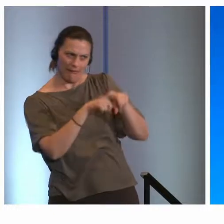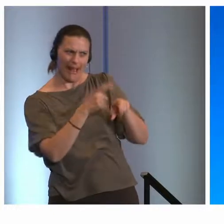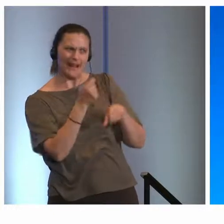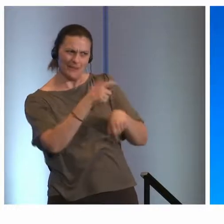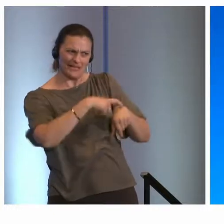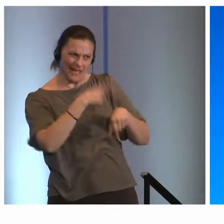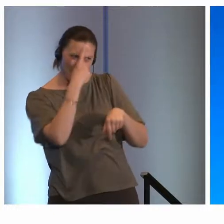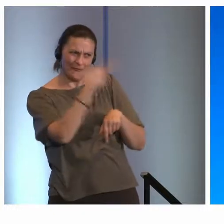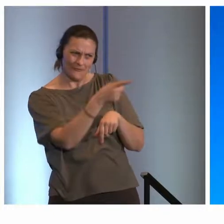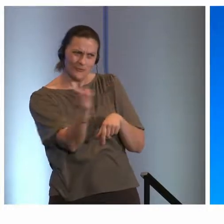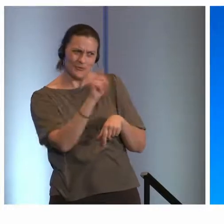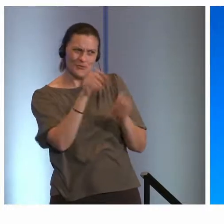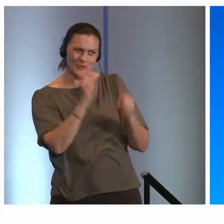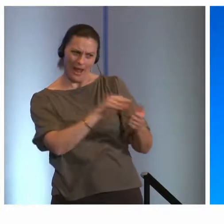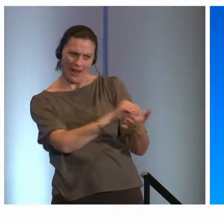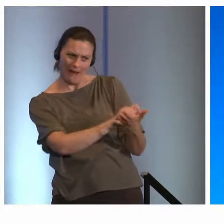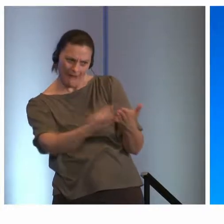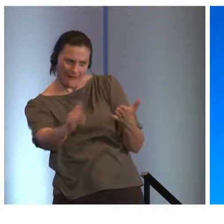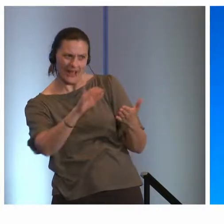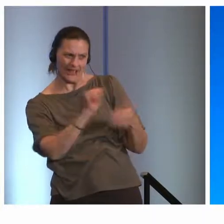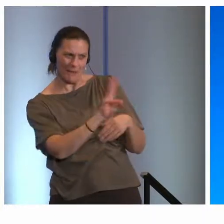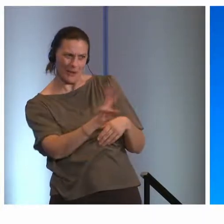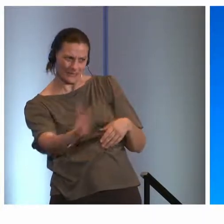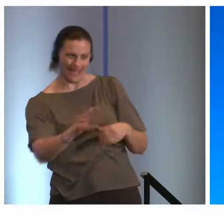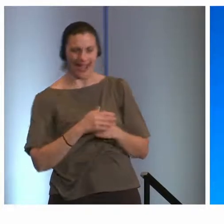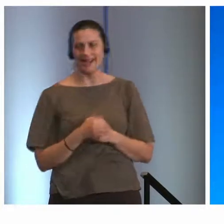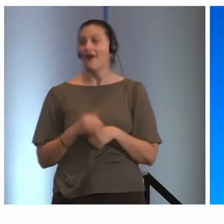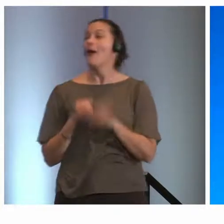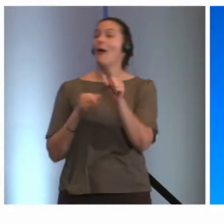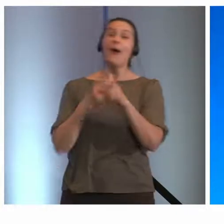strategies you polish your competitive advantage -- and we're going to give you a little bit of time to write